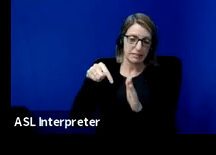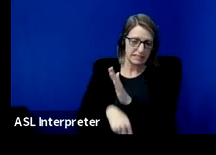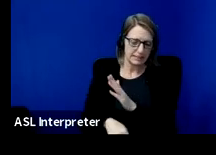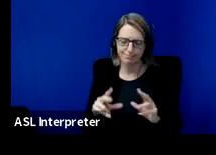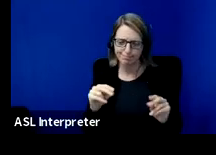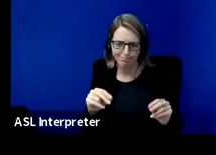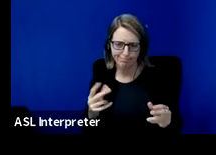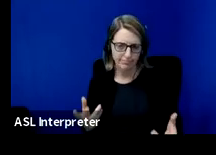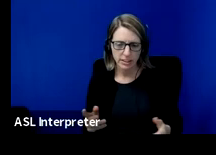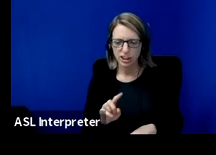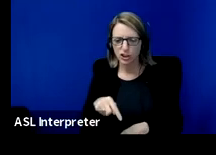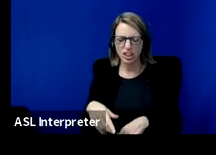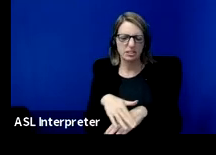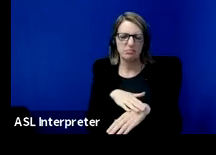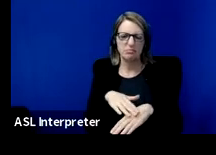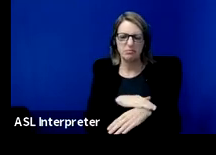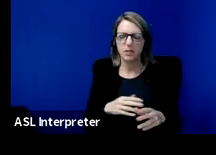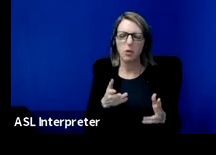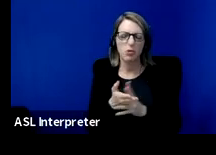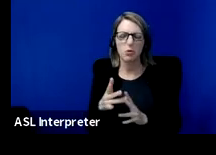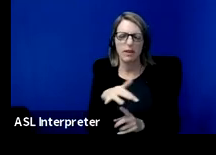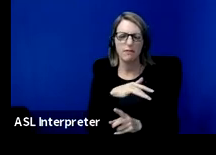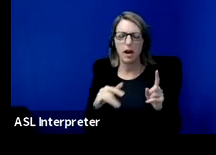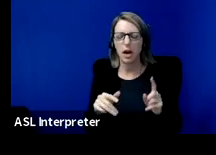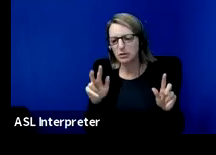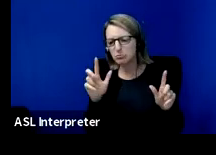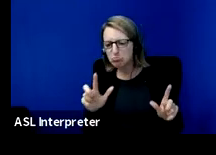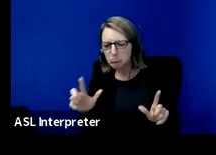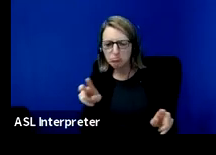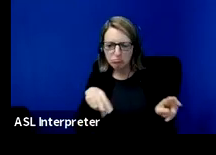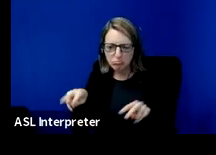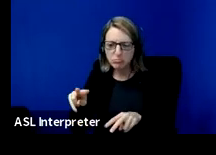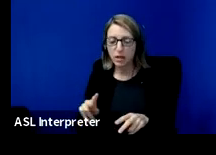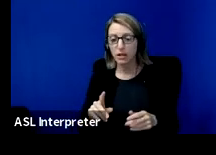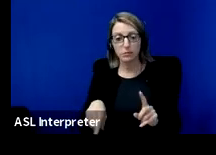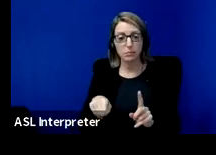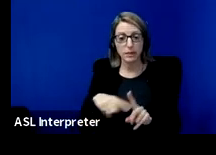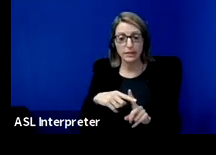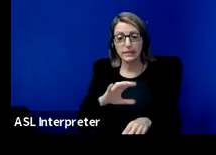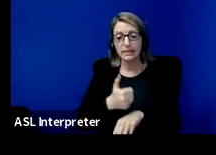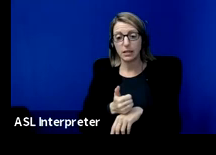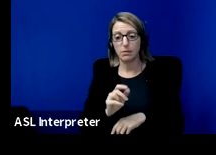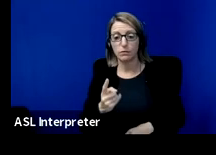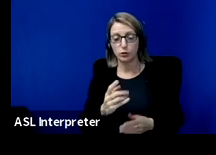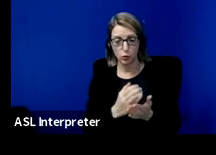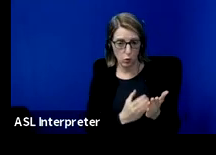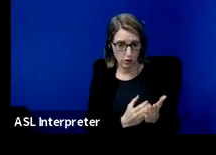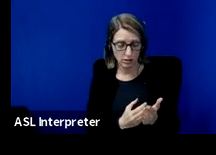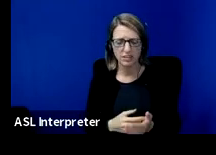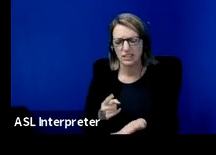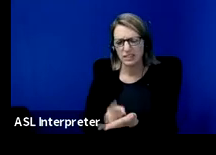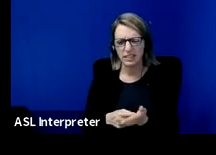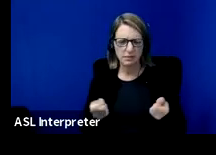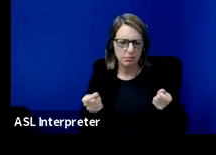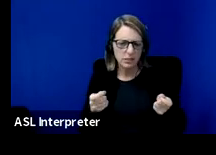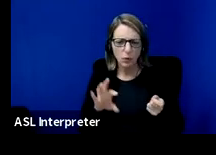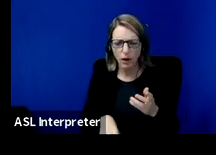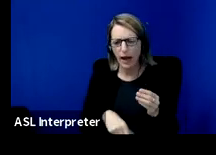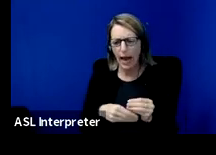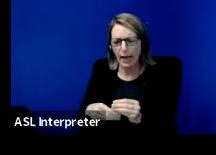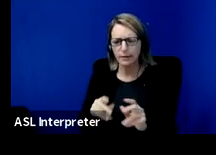ESD 112-- Kristina Wambold: We just walked through the environment. We also set up our first course and we talked about managing or adding people within the course.